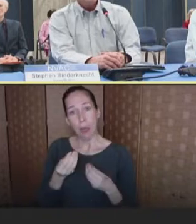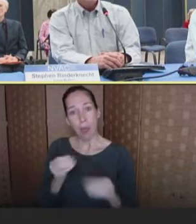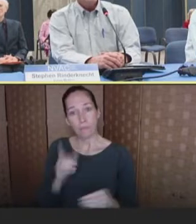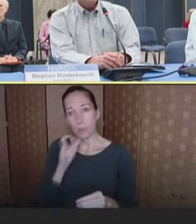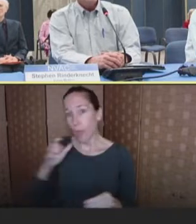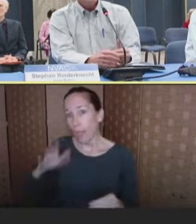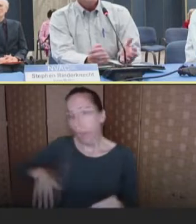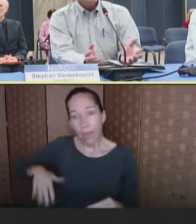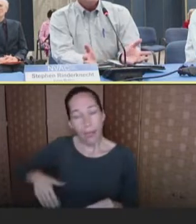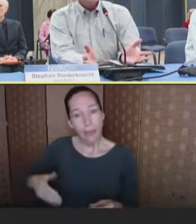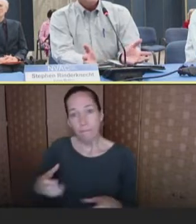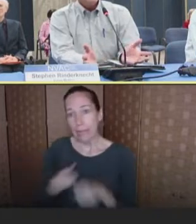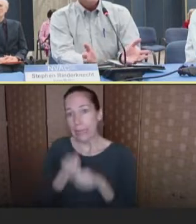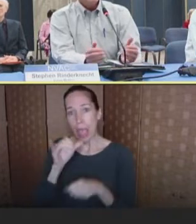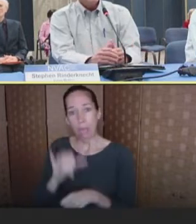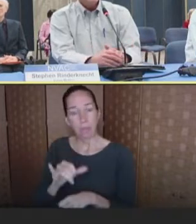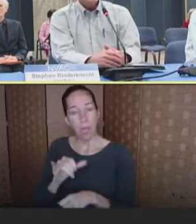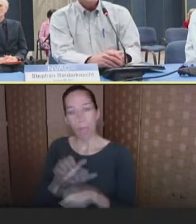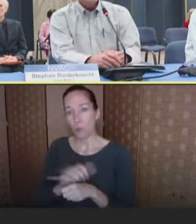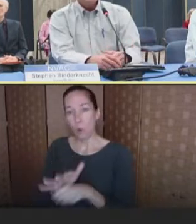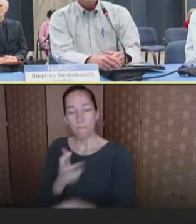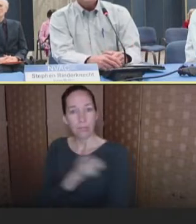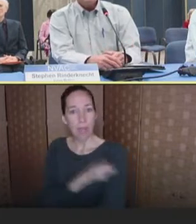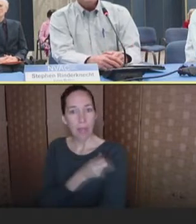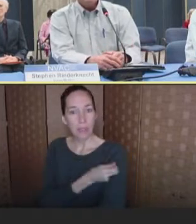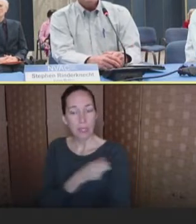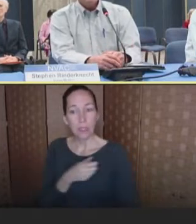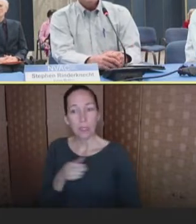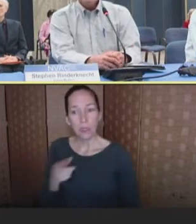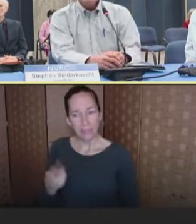You know, they're well vaccinated, they're not anti vax people.